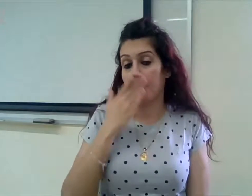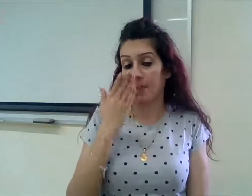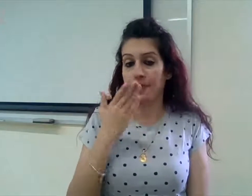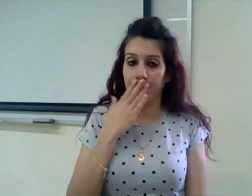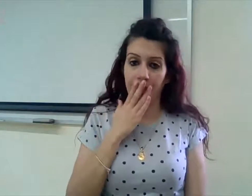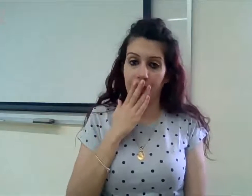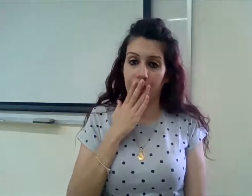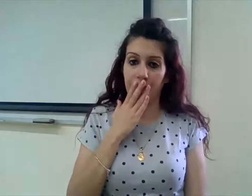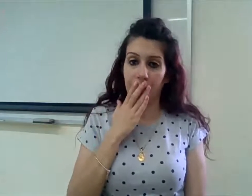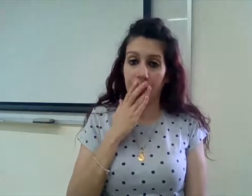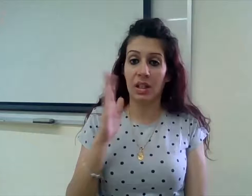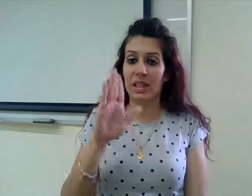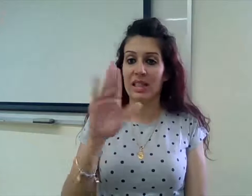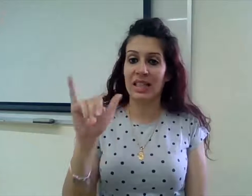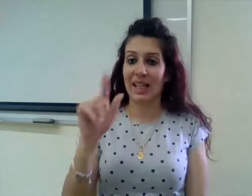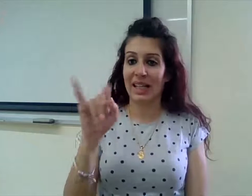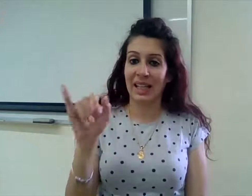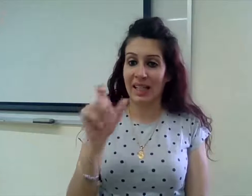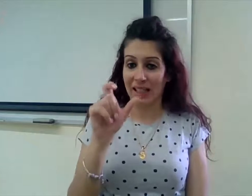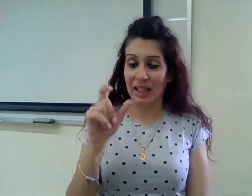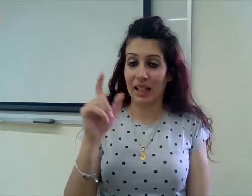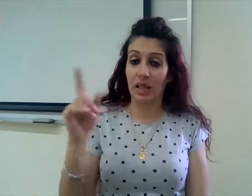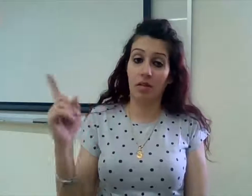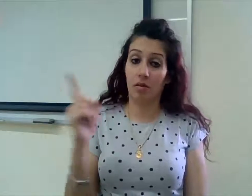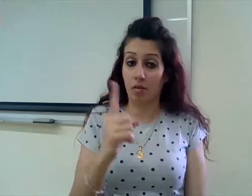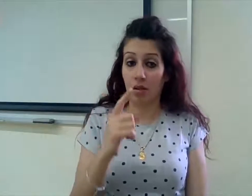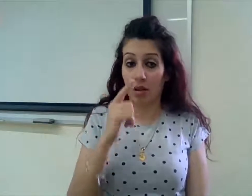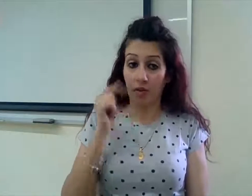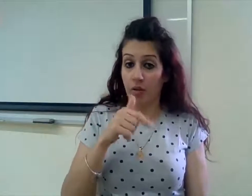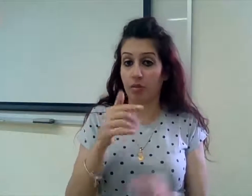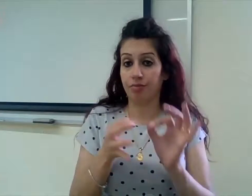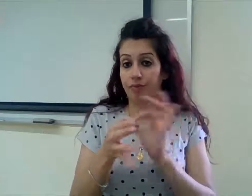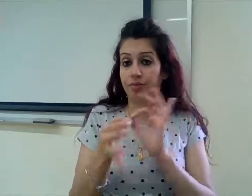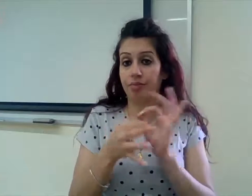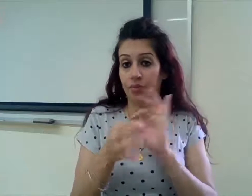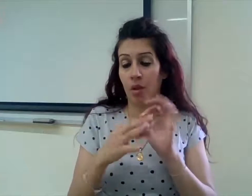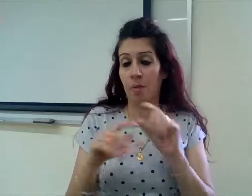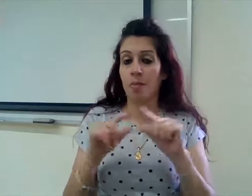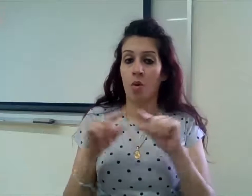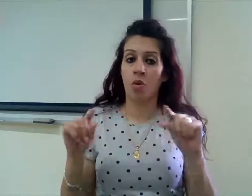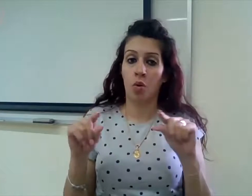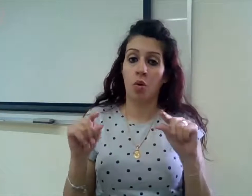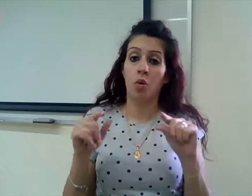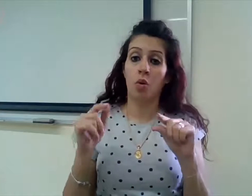the support of the parents and the continuous support and follow-up she